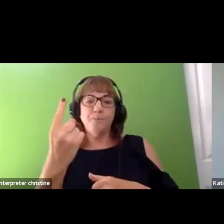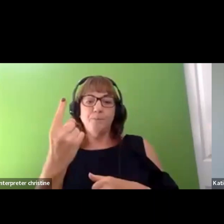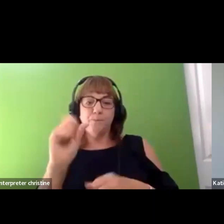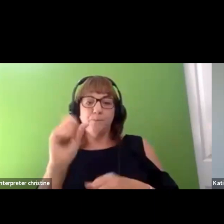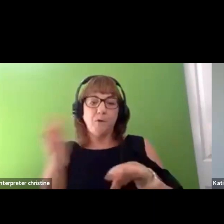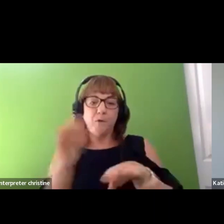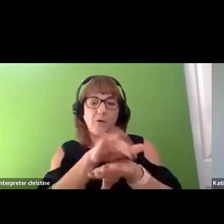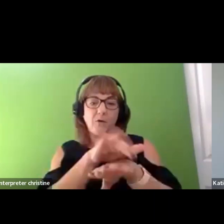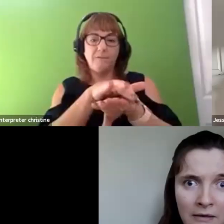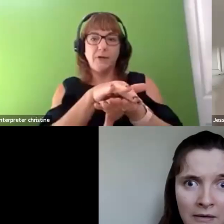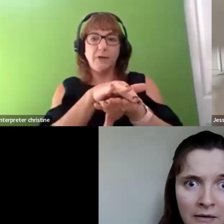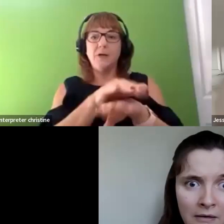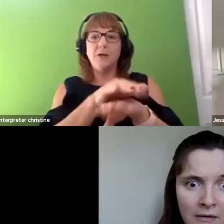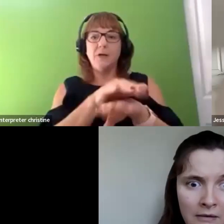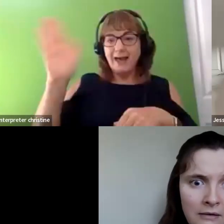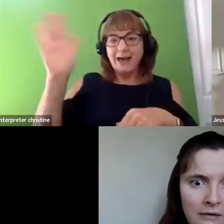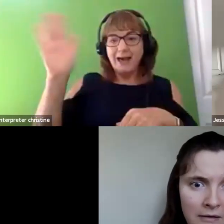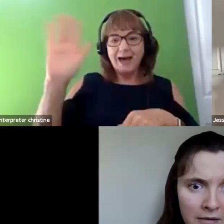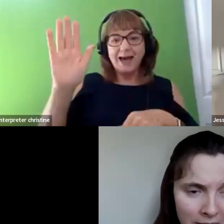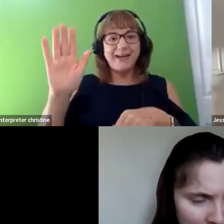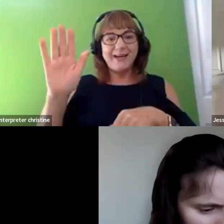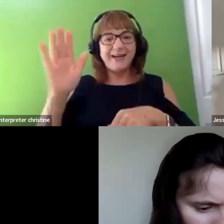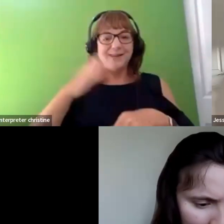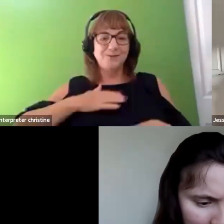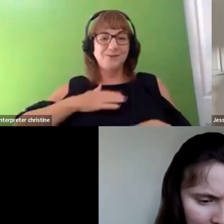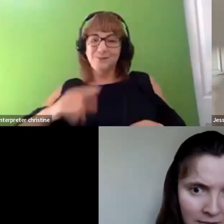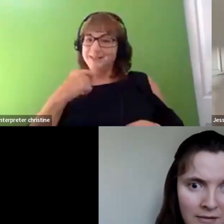Hey, hello, just want to say it was a great feedback, a great breakout room,